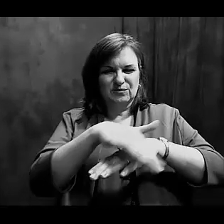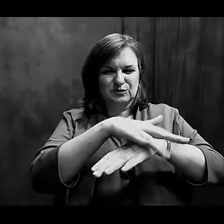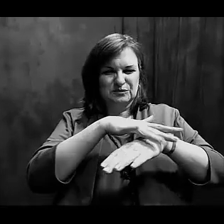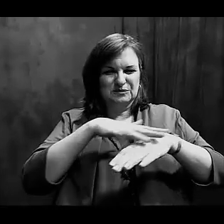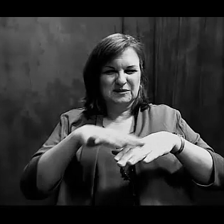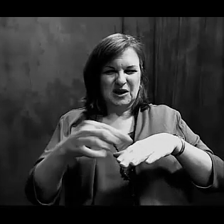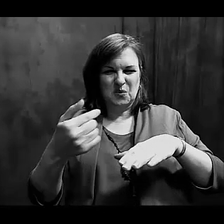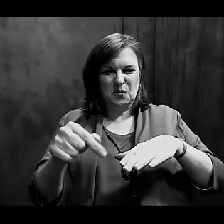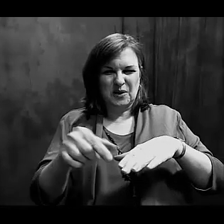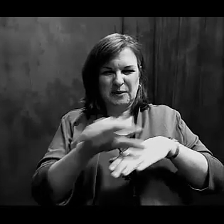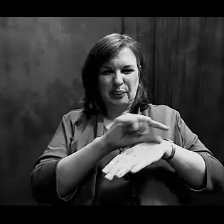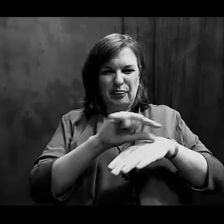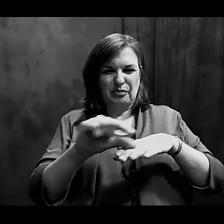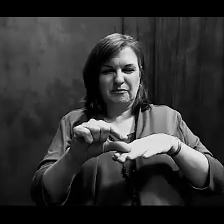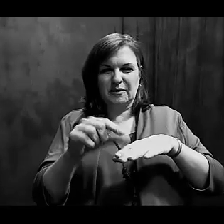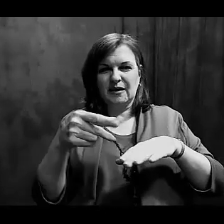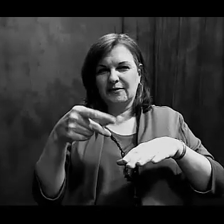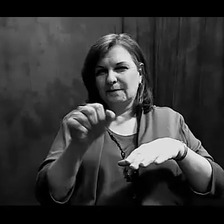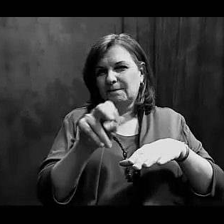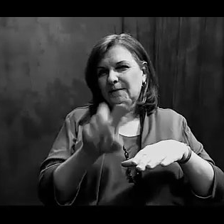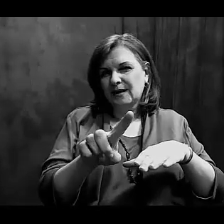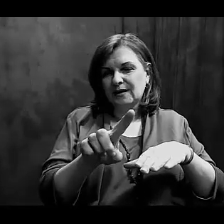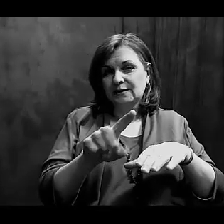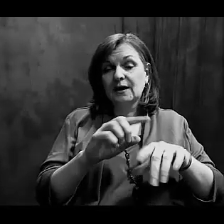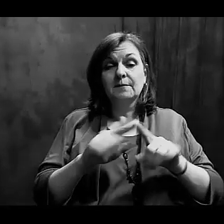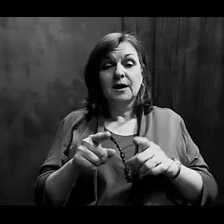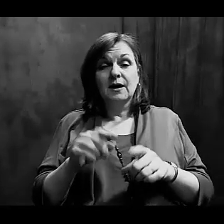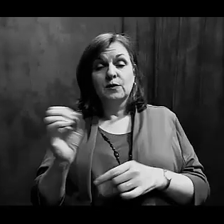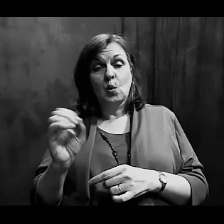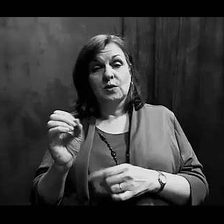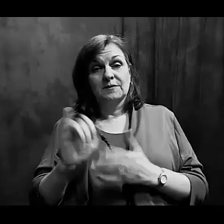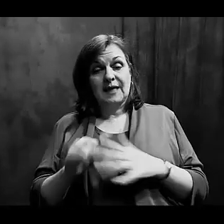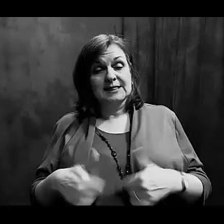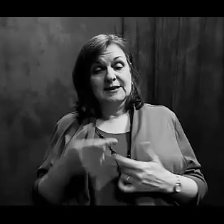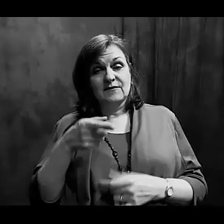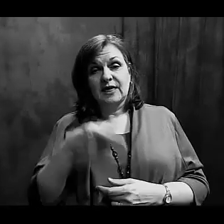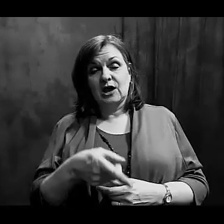disgusting looking pond -- but for the organisms that live in it